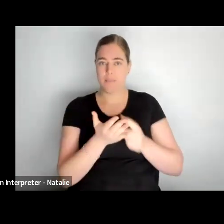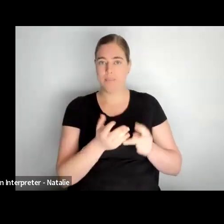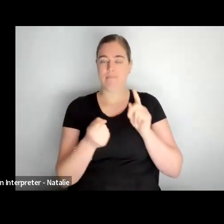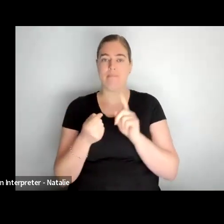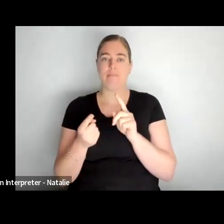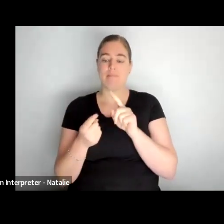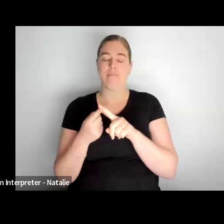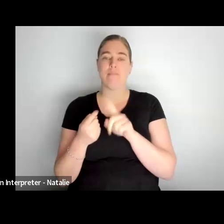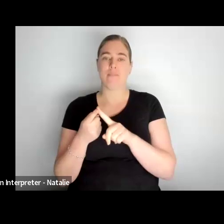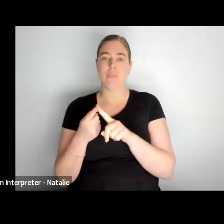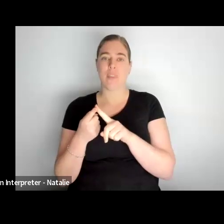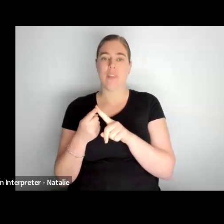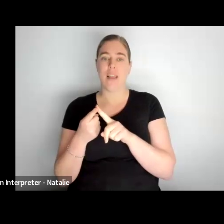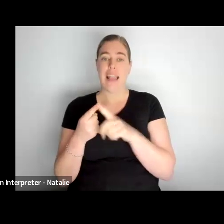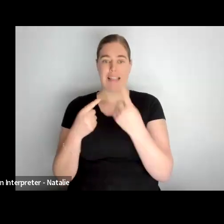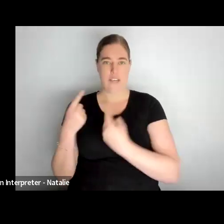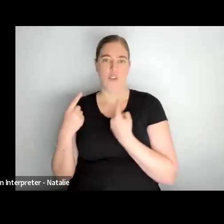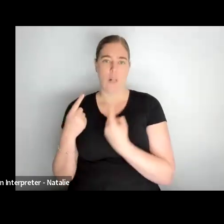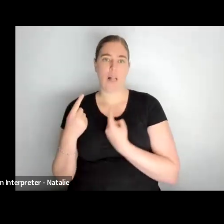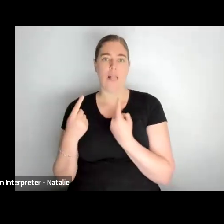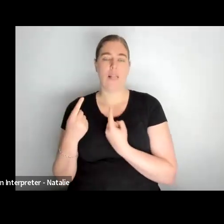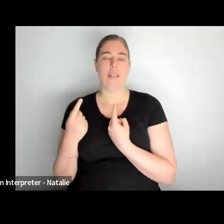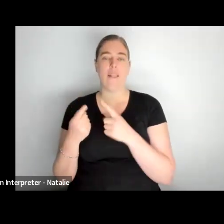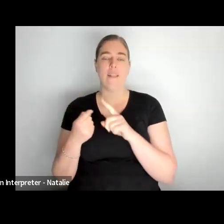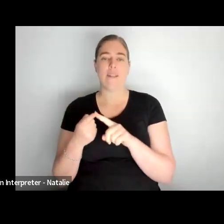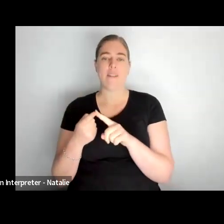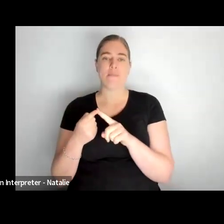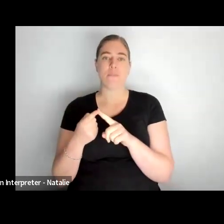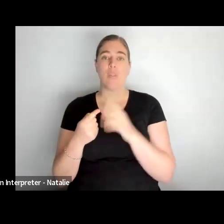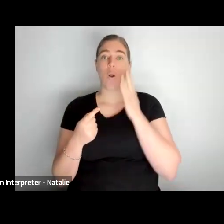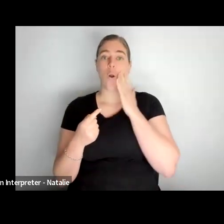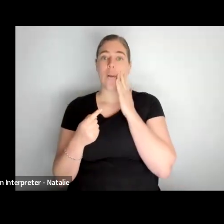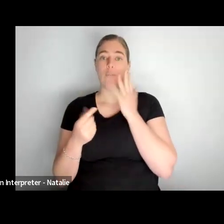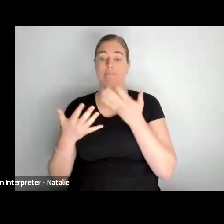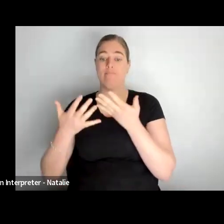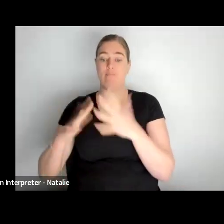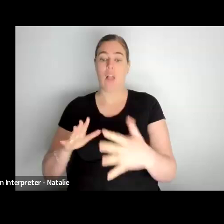and the first part happens individually. Once you agree to sit on an assessment panel,